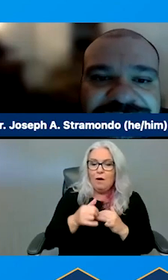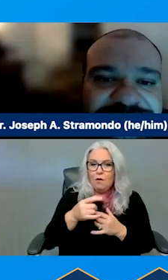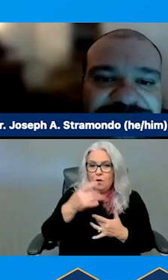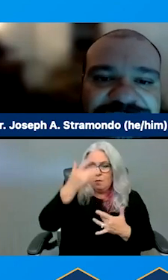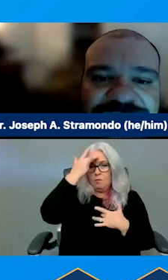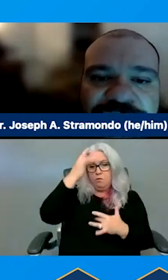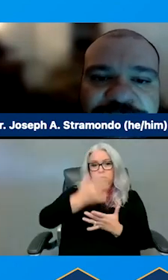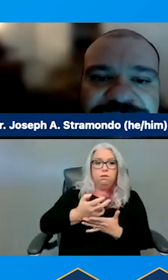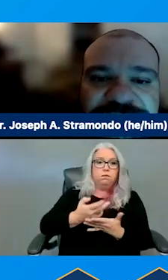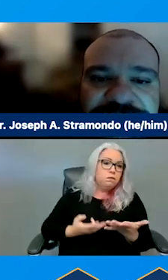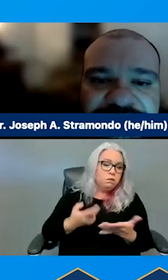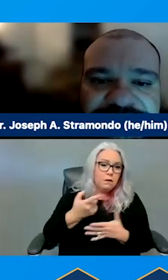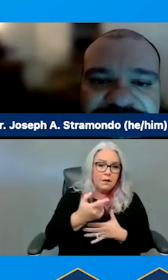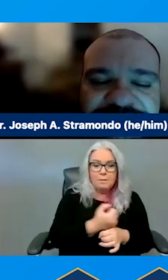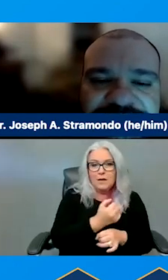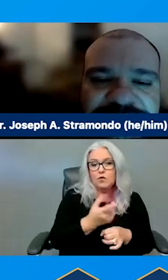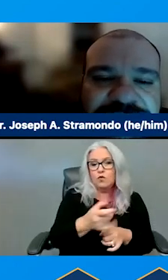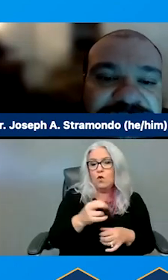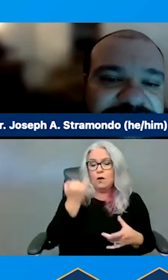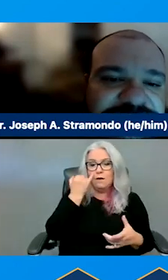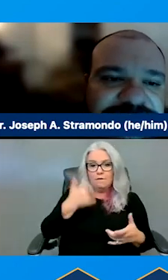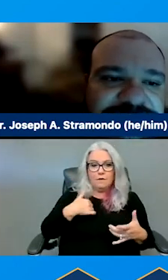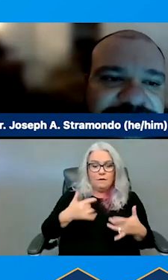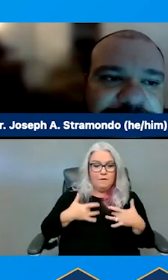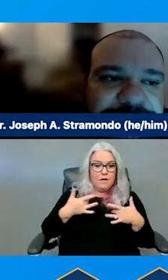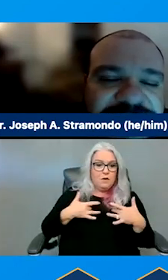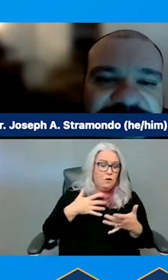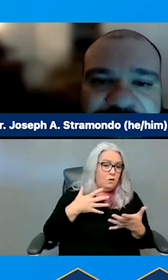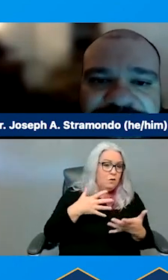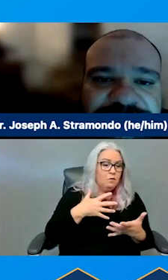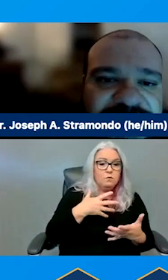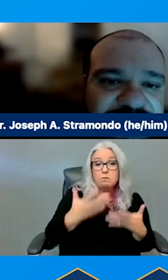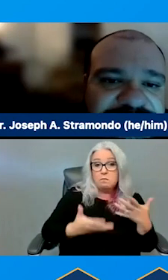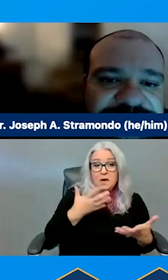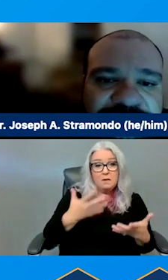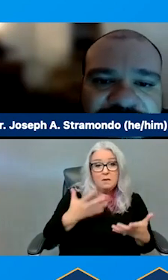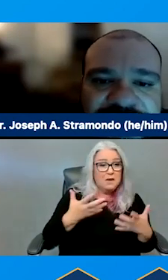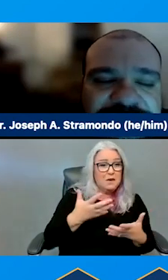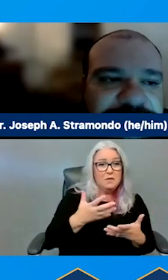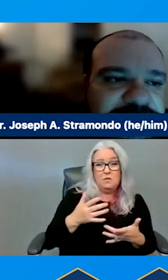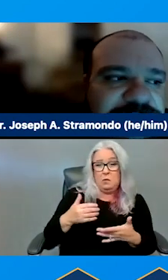you or how deadly it is for a particular person because of the make up of the virus or the make